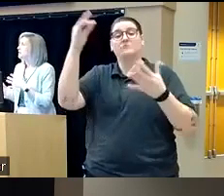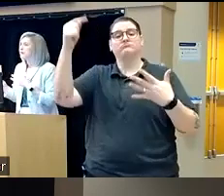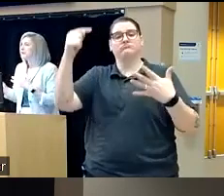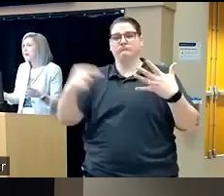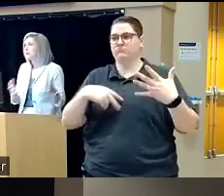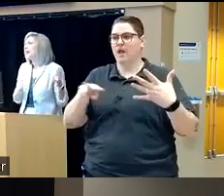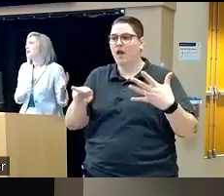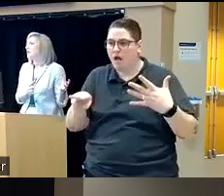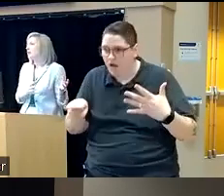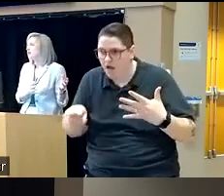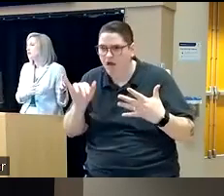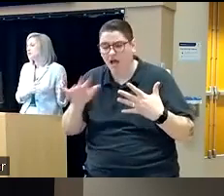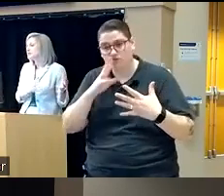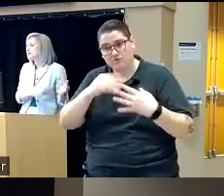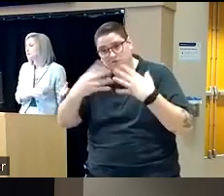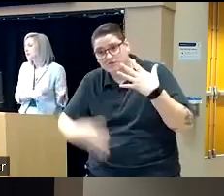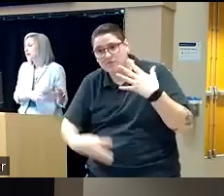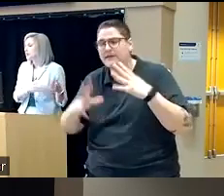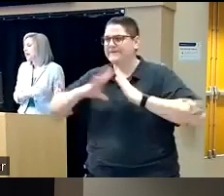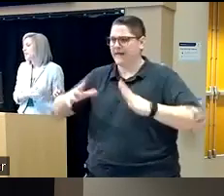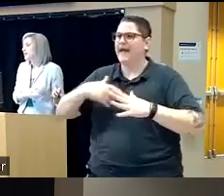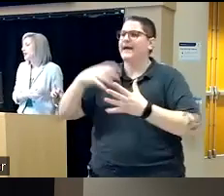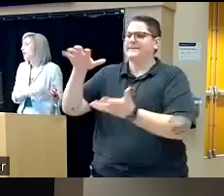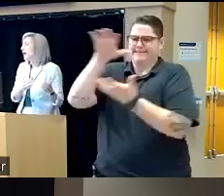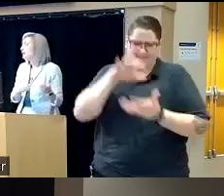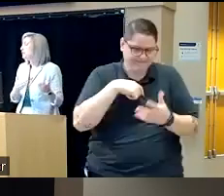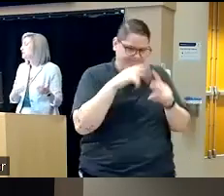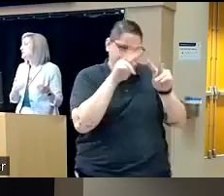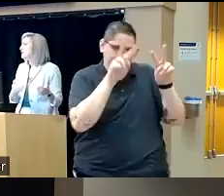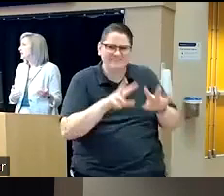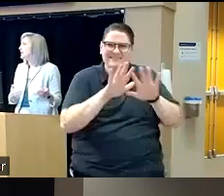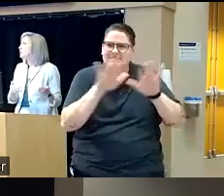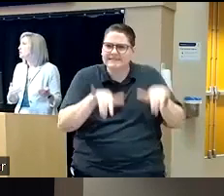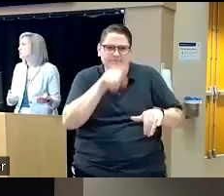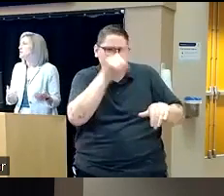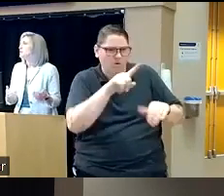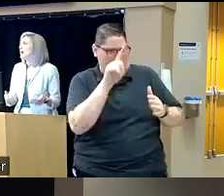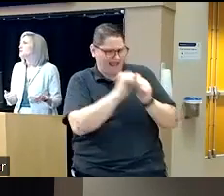collaborating with the system and trying to figure out how can we significantly reduce the